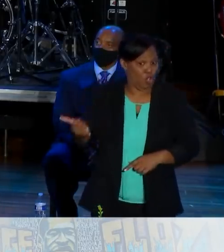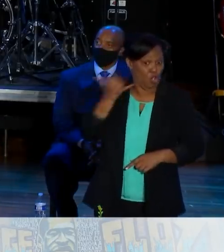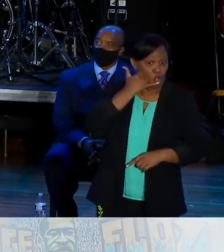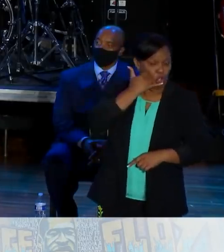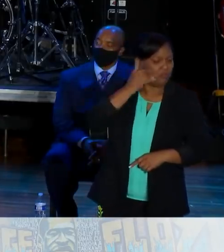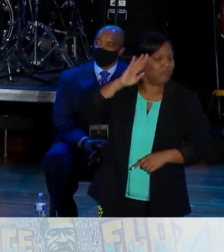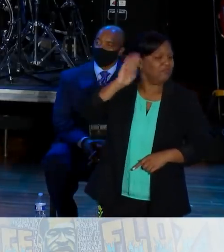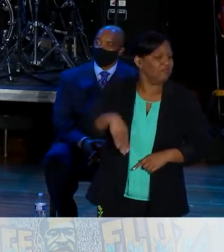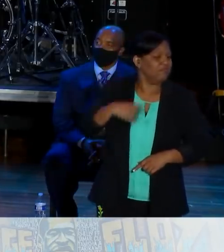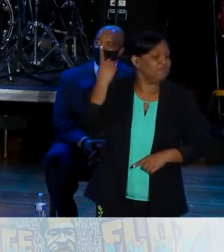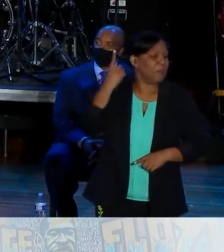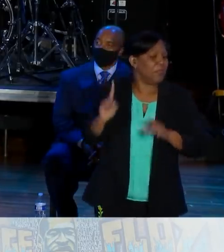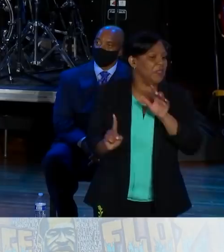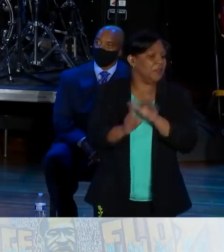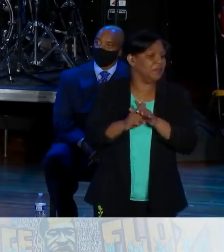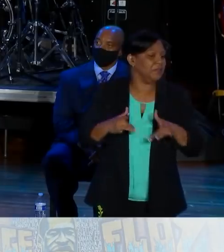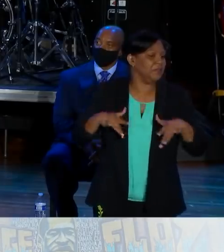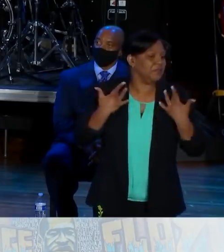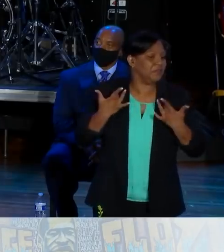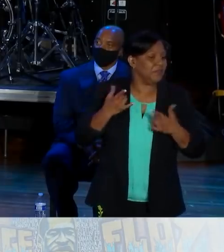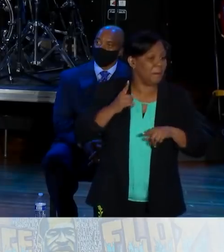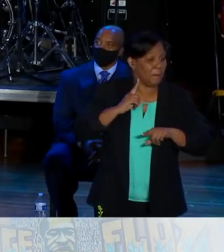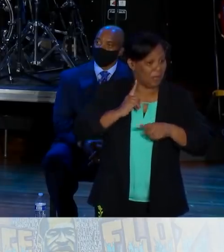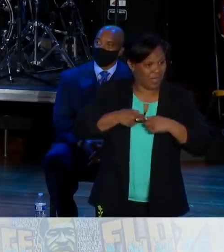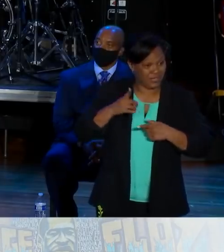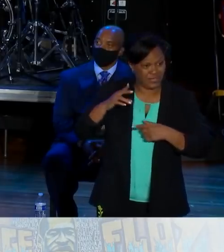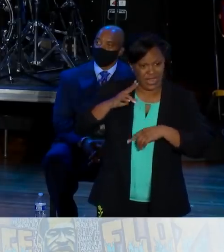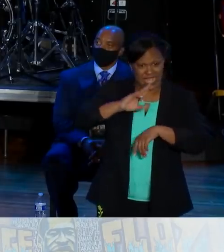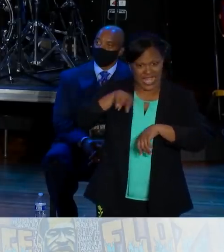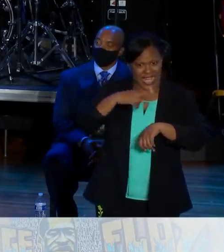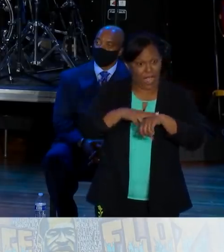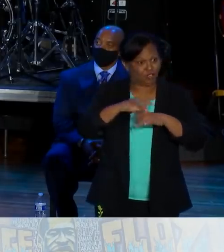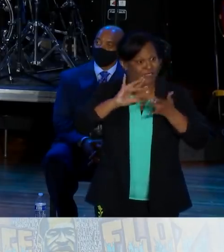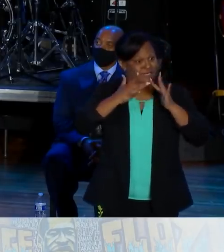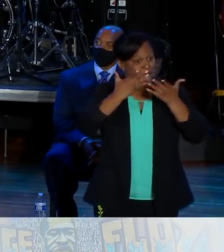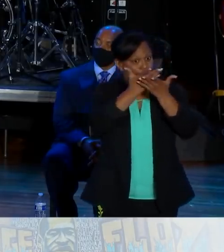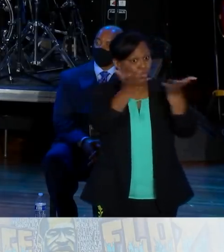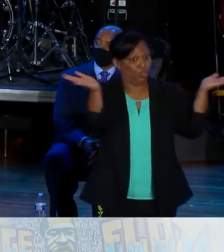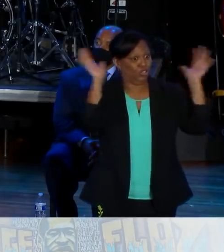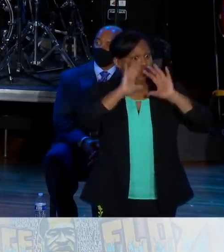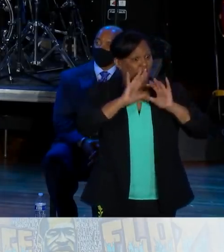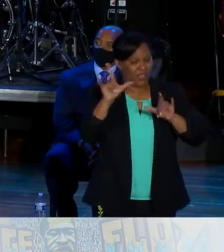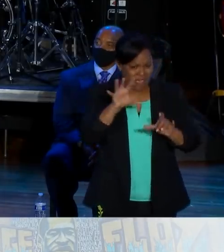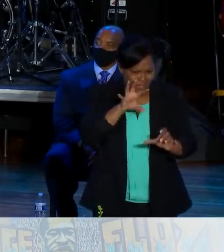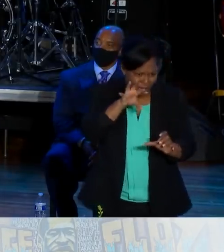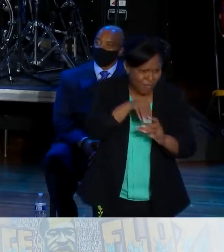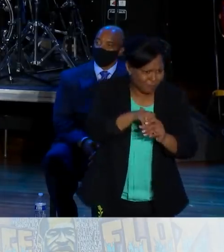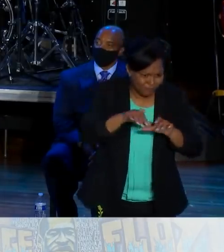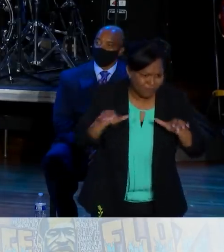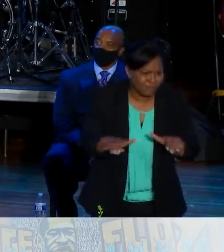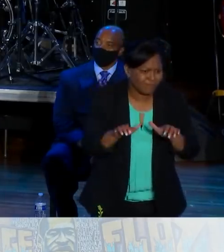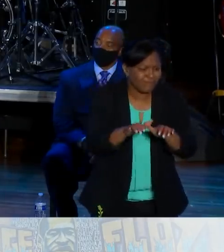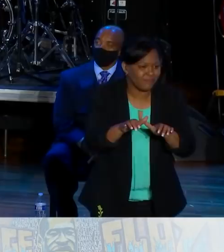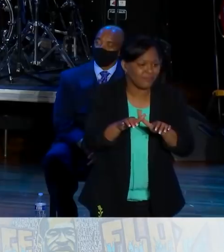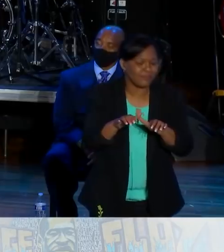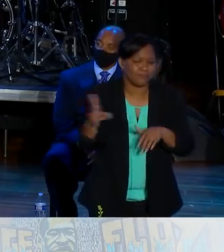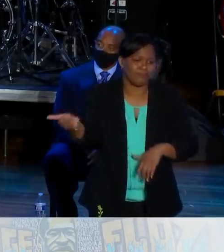CRUMP, WHEN HE CALLS ME, IT'S NOT TO FIND OUT HOW I'M DOING. USUALLY IT'S SOMETHING WHERE HE